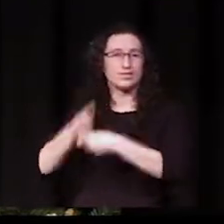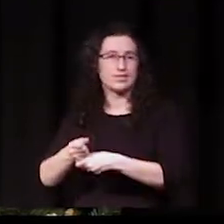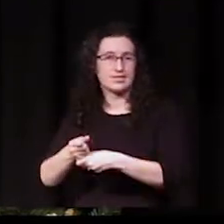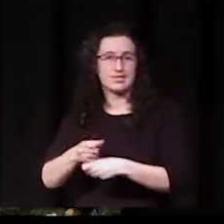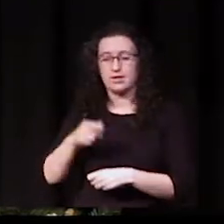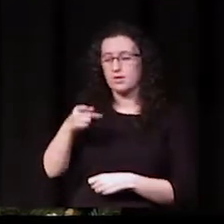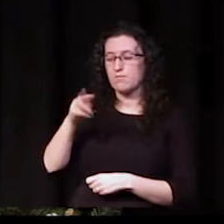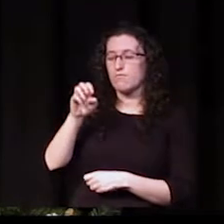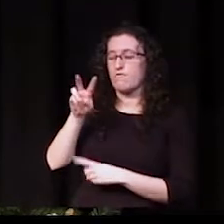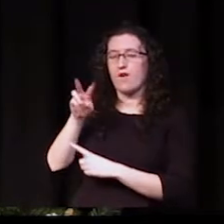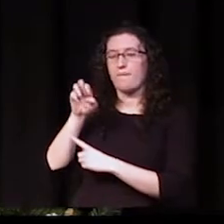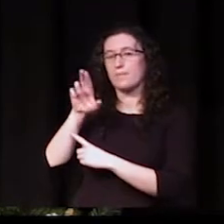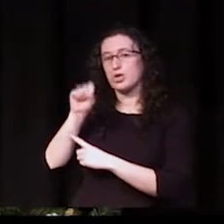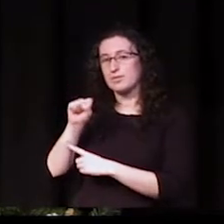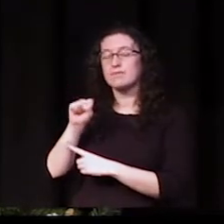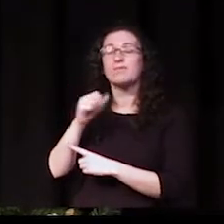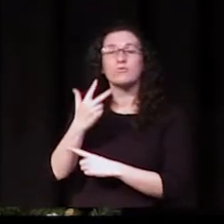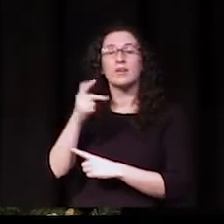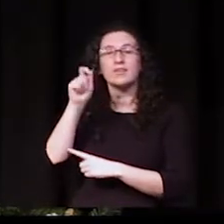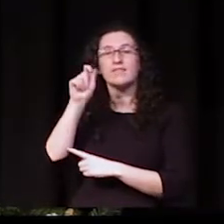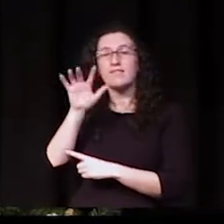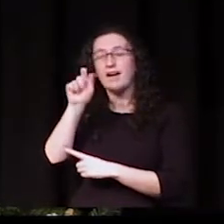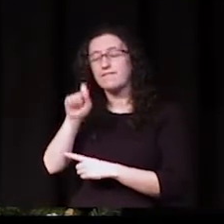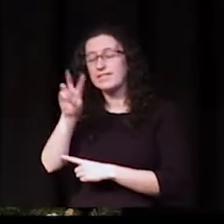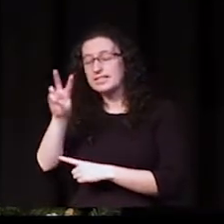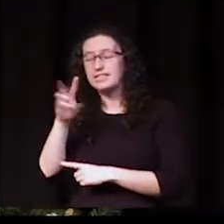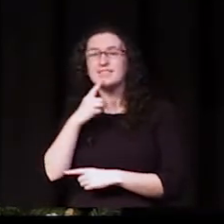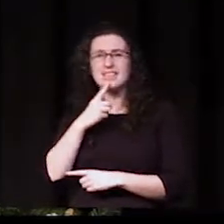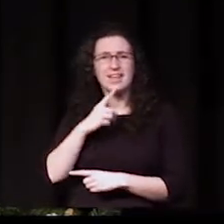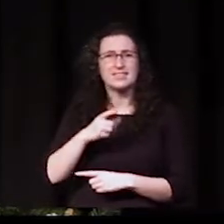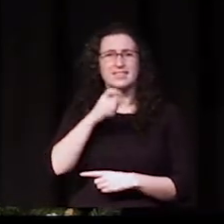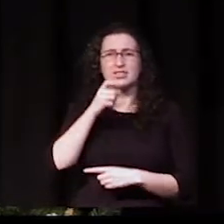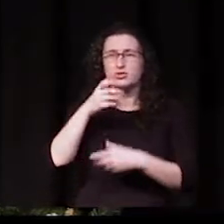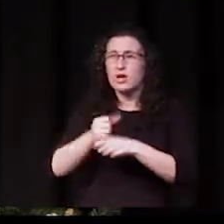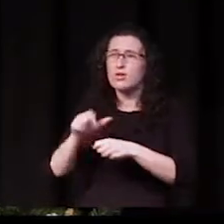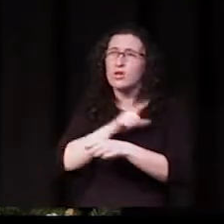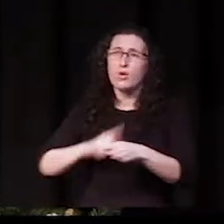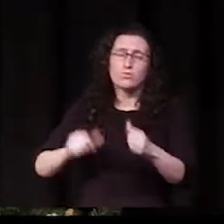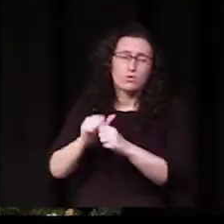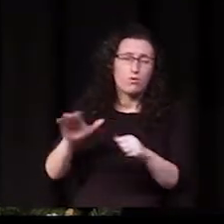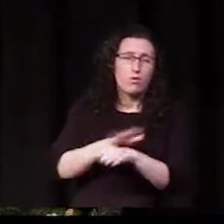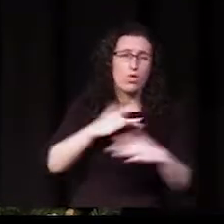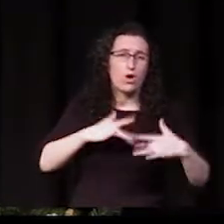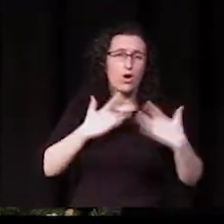"Trust in the Lord with all your heart "and lean not on your own understanding."